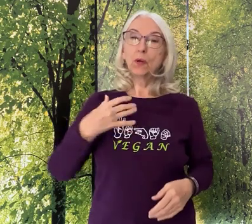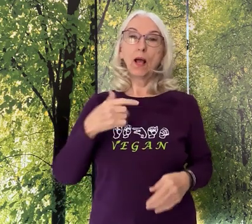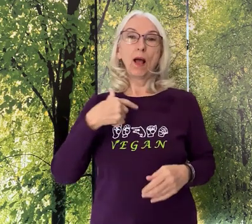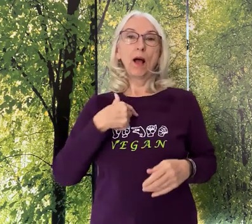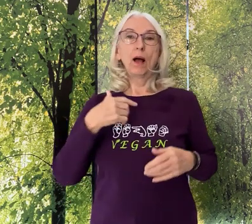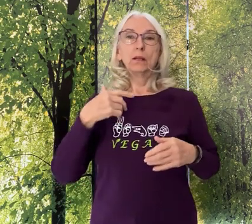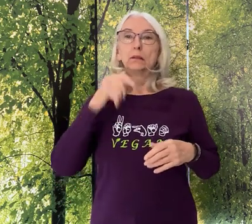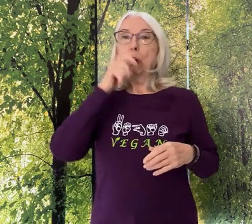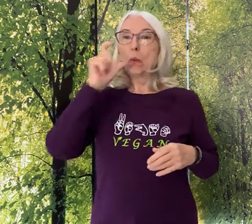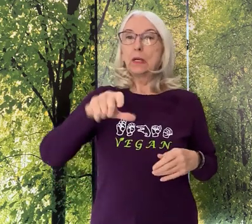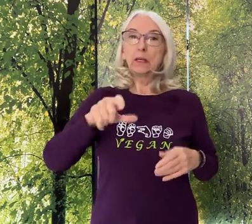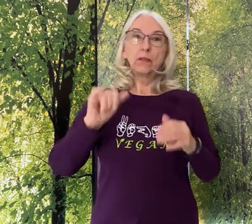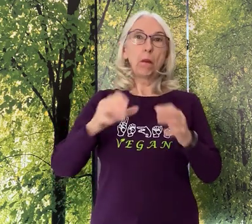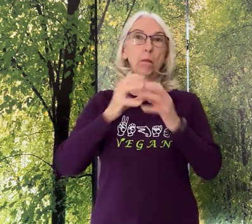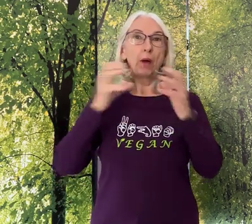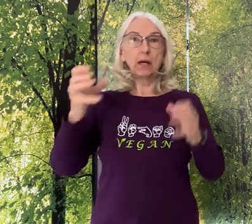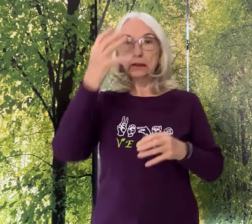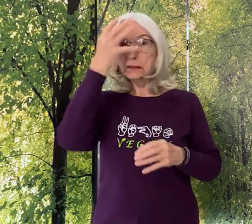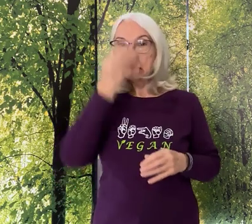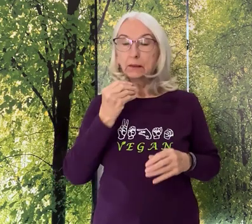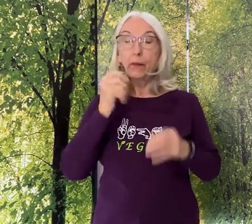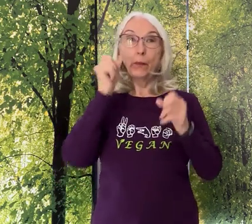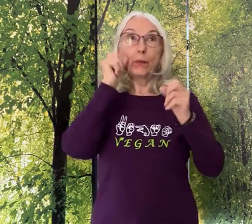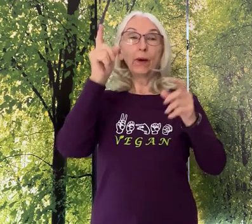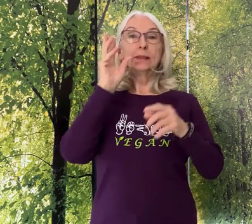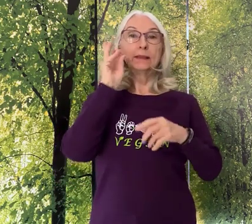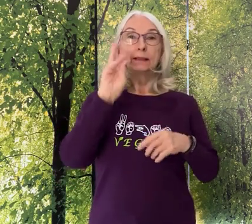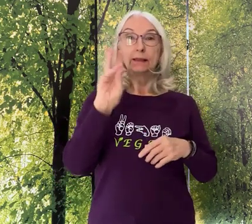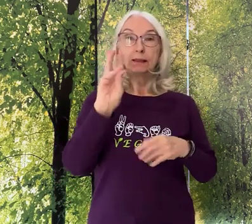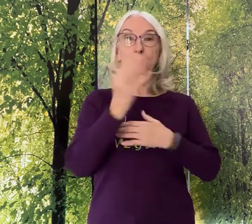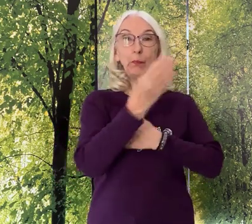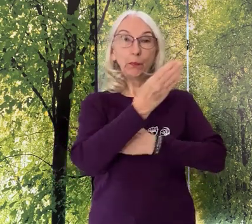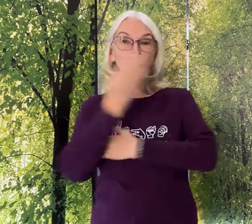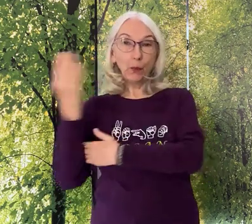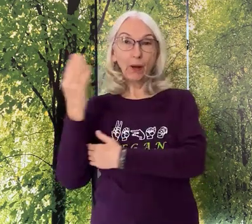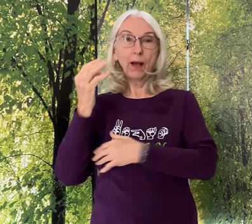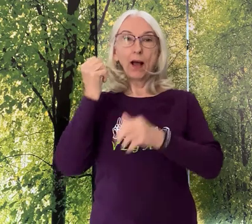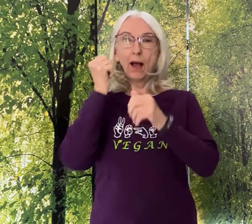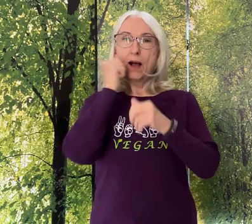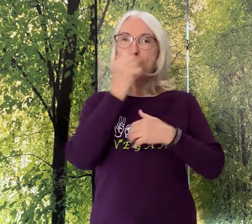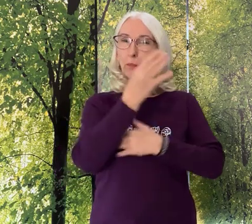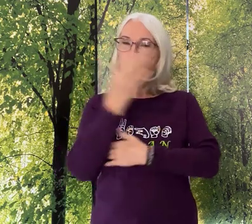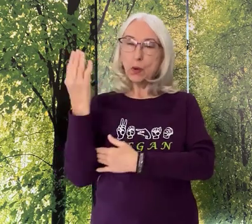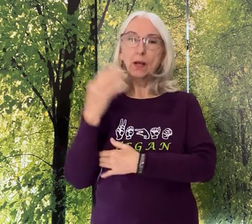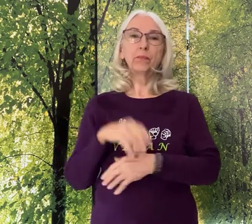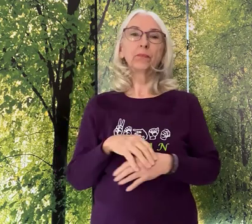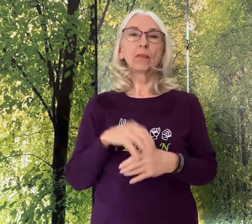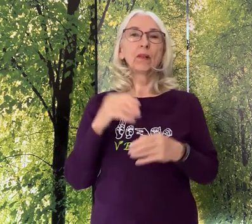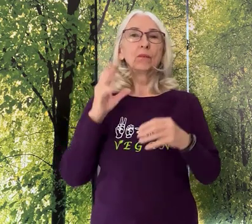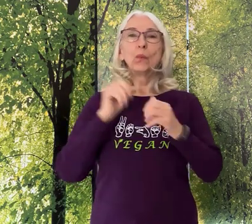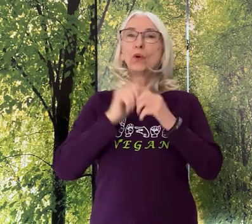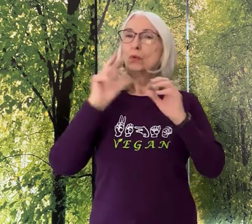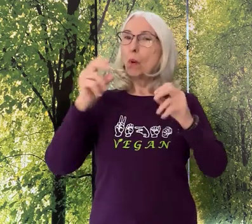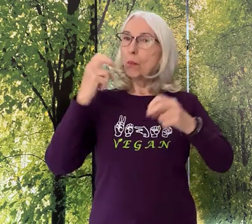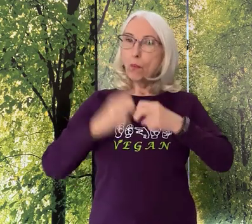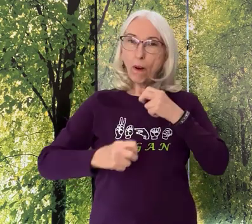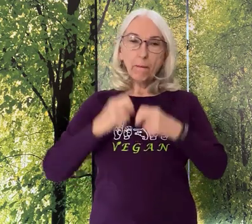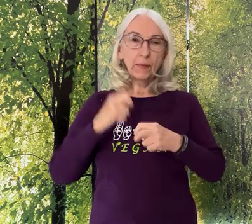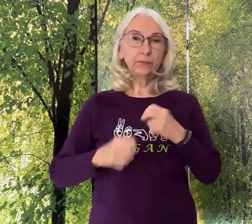I do not need as much sleep and wake up at 6 a.m. every morning with no problem.